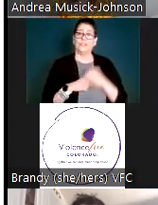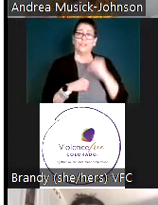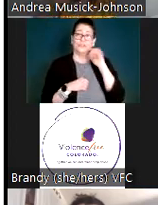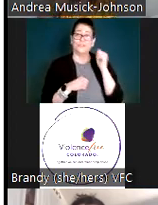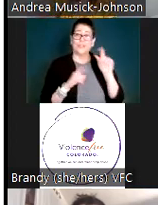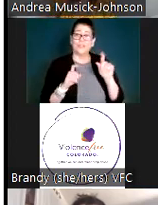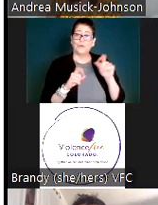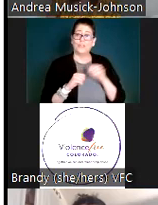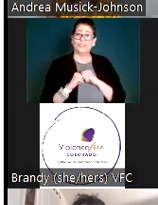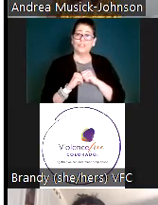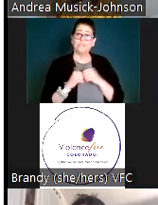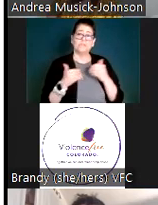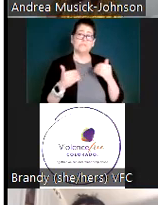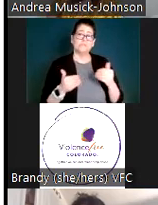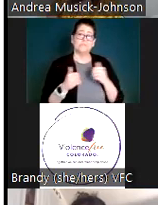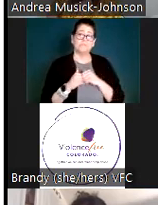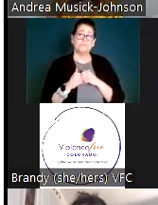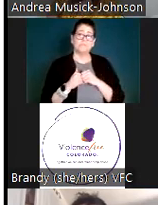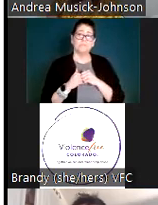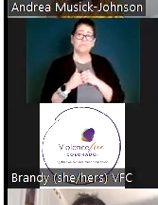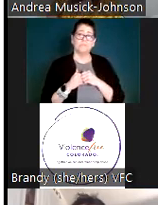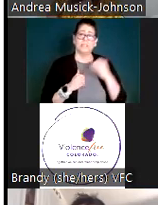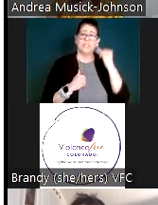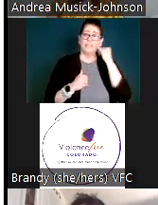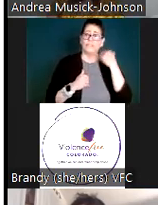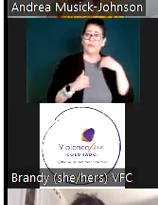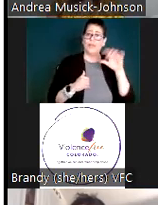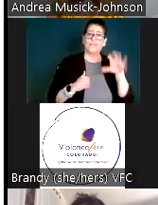I did want to ask Andrea if you have that link for the video, if you're able to put that in the chat.